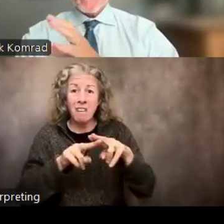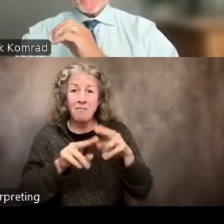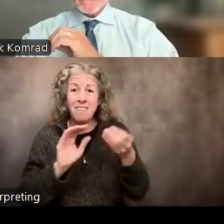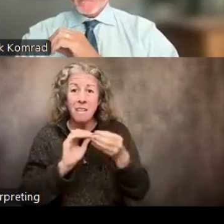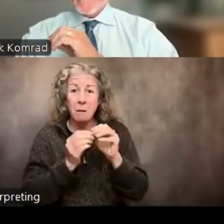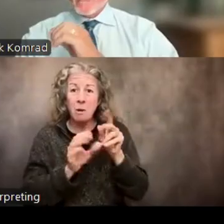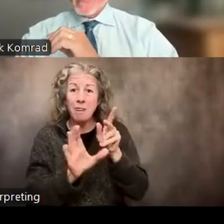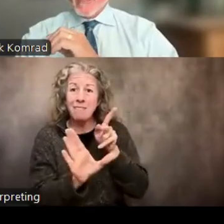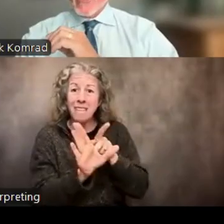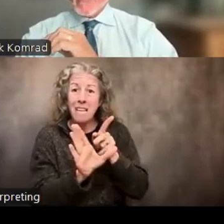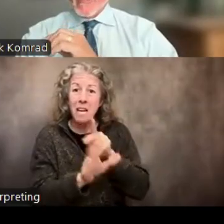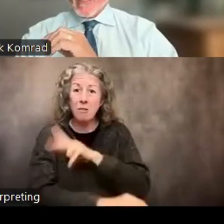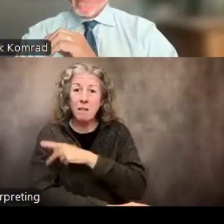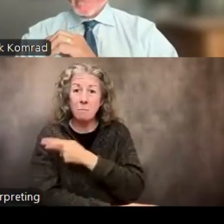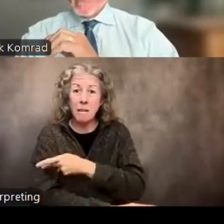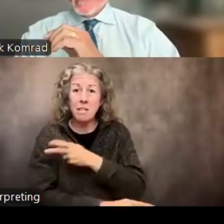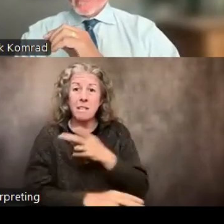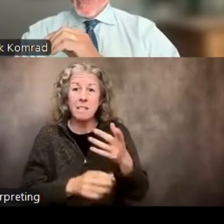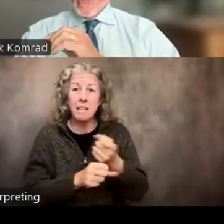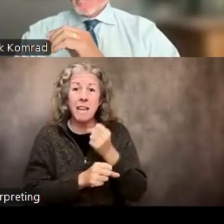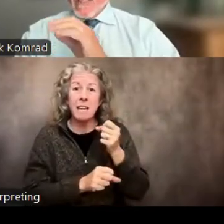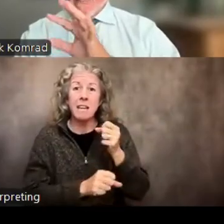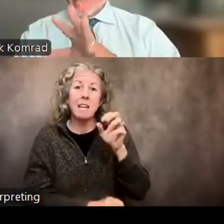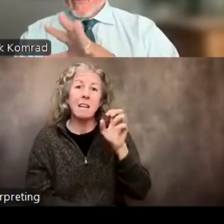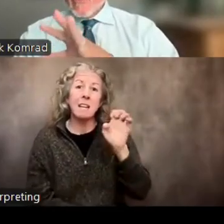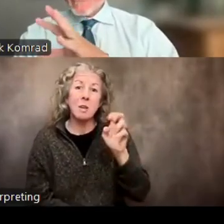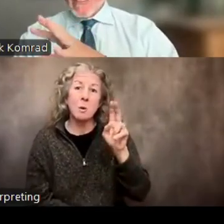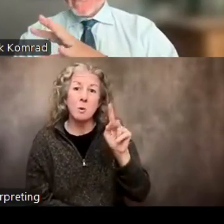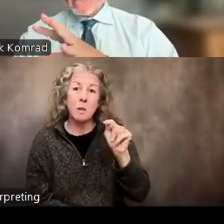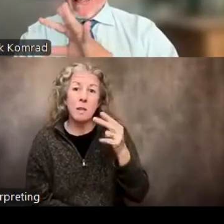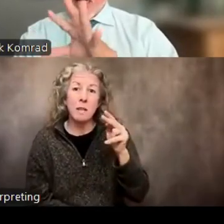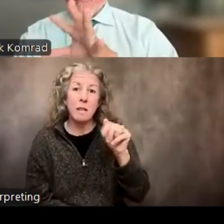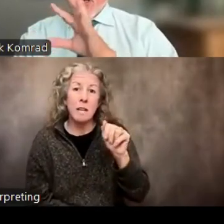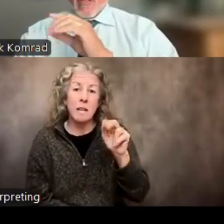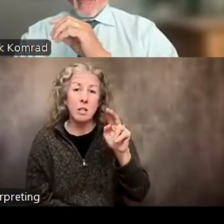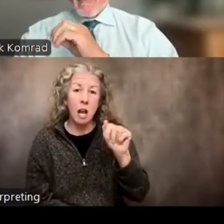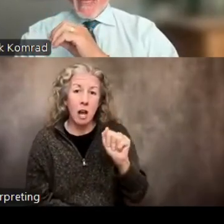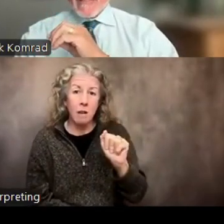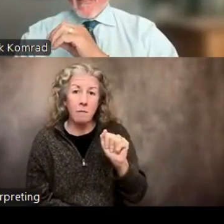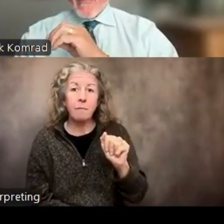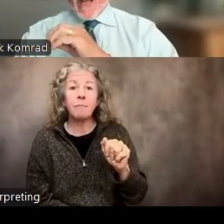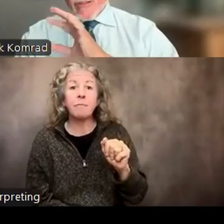received euthanasia there so 219 out of a total of about 10,000